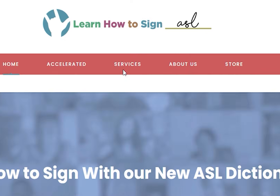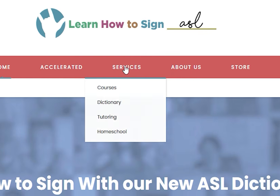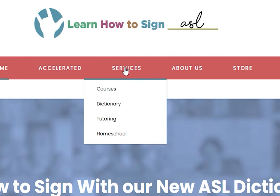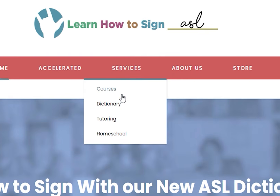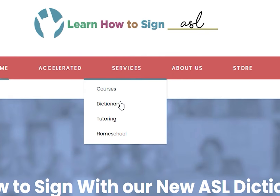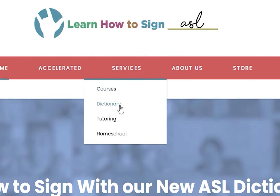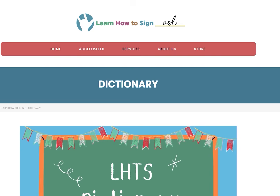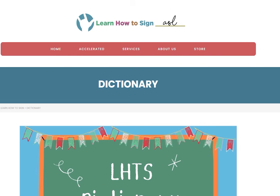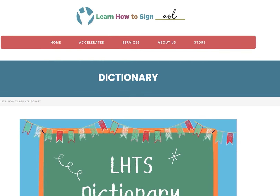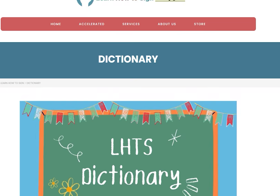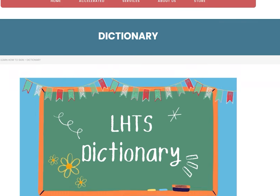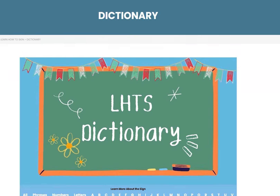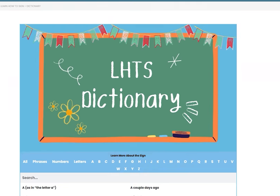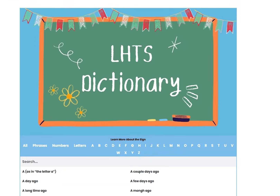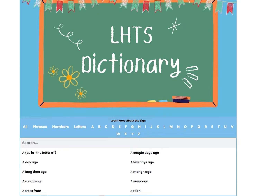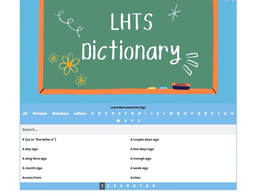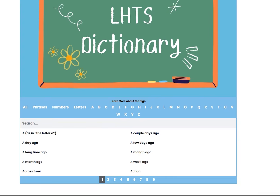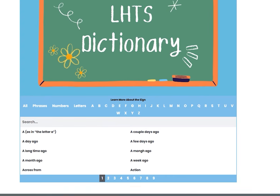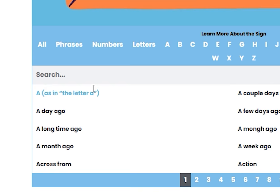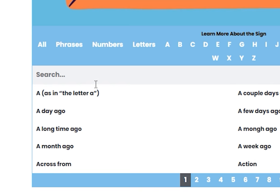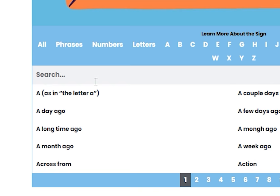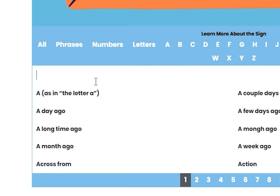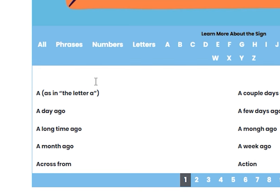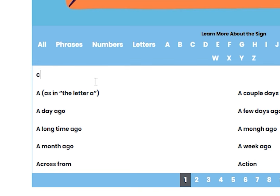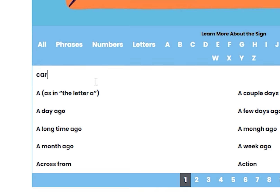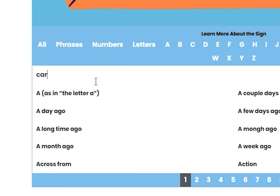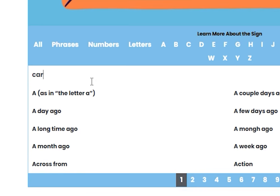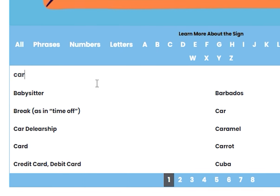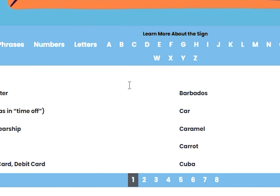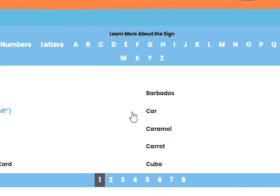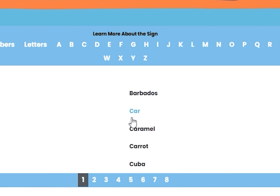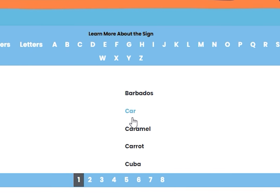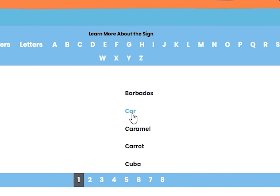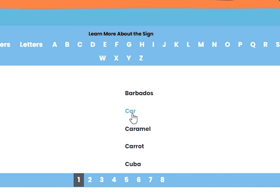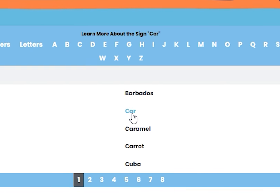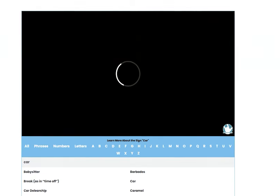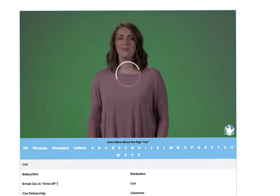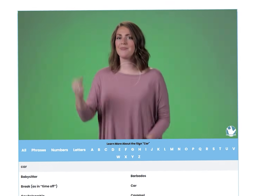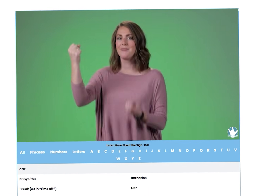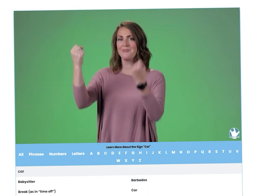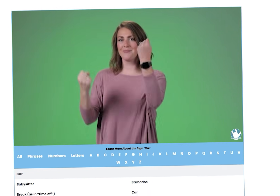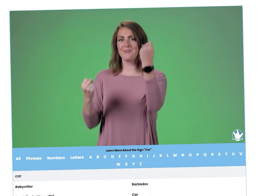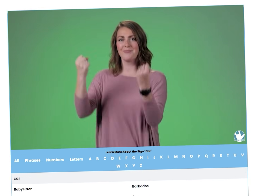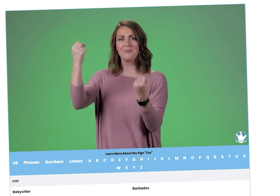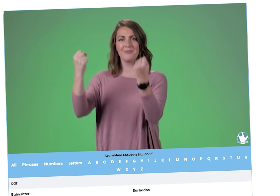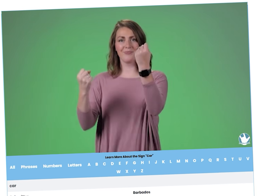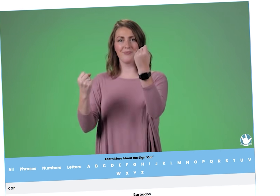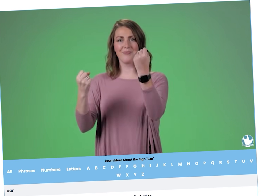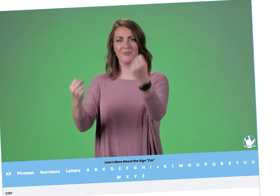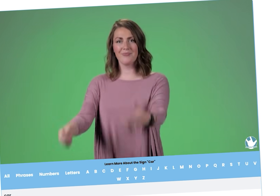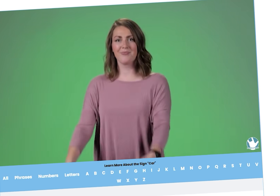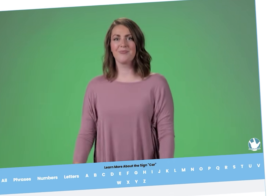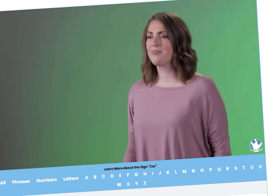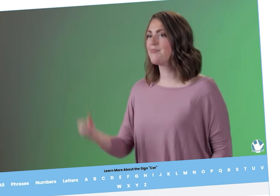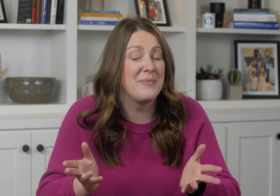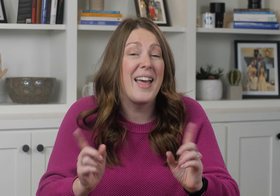And if you're wanting to learn even more signs, we have an ASL dictionary. Go to learnhowtosign.com to check it out.